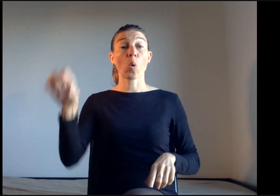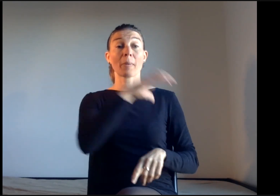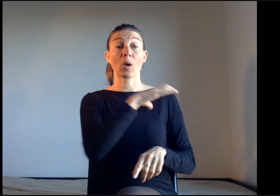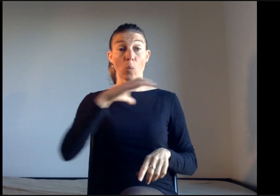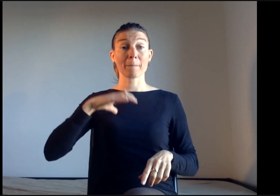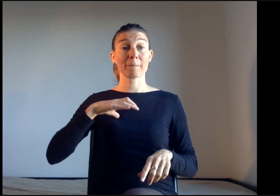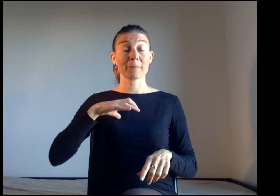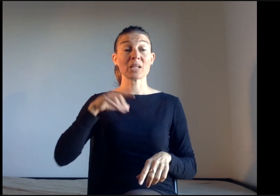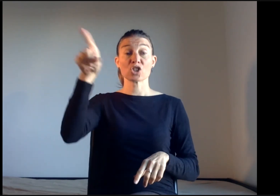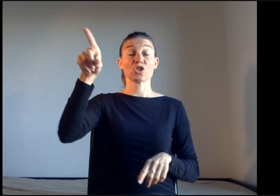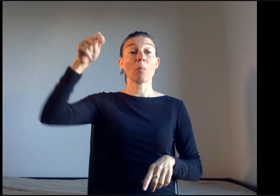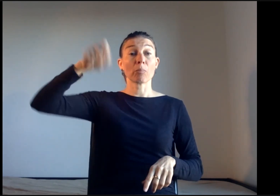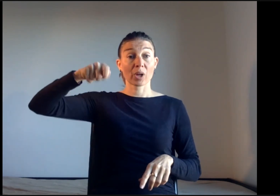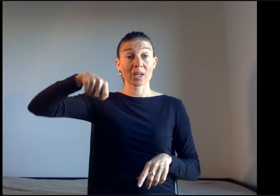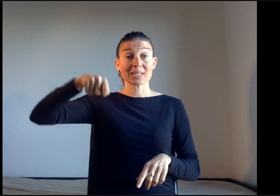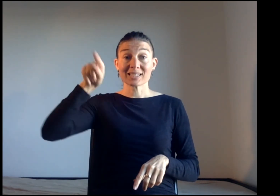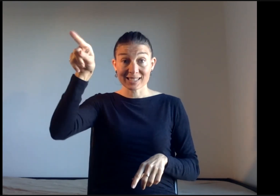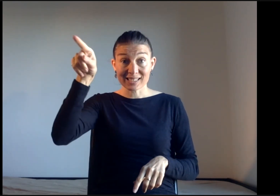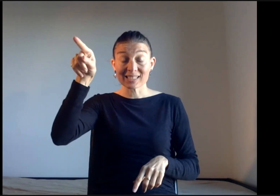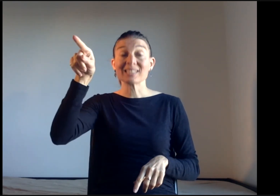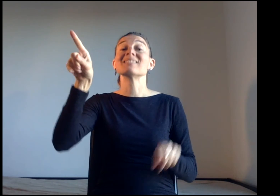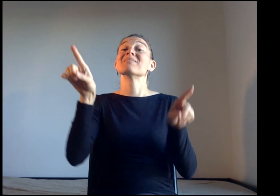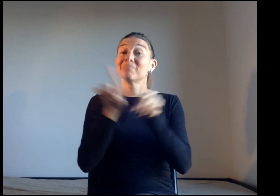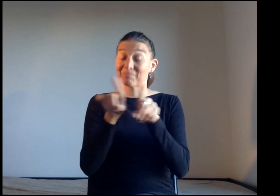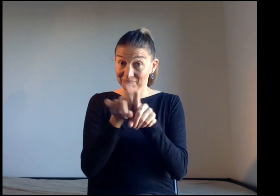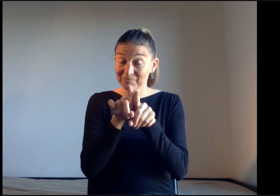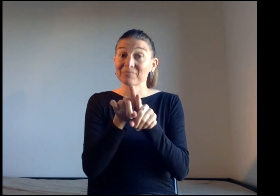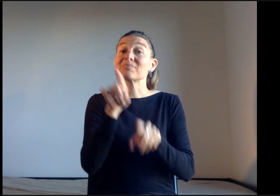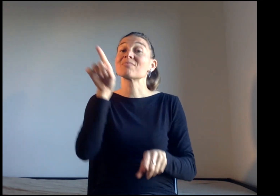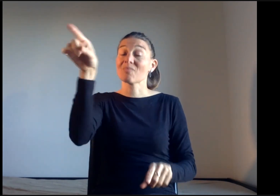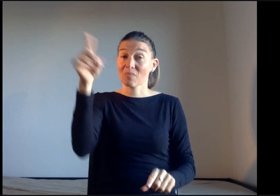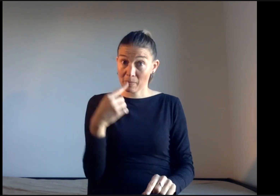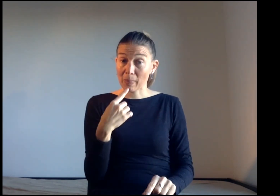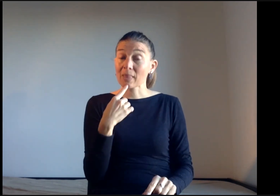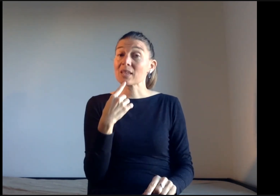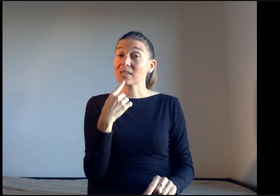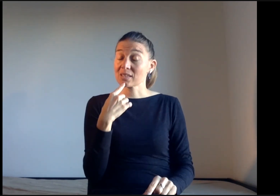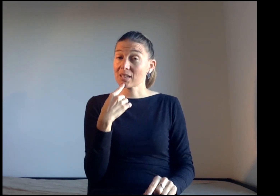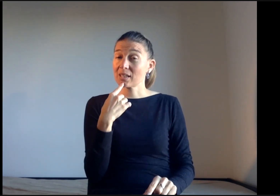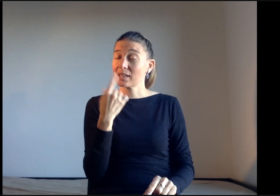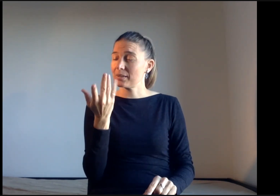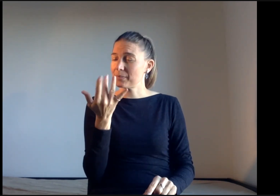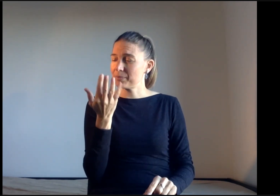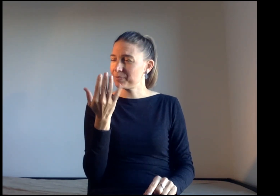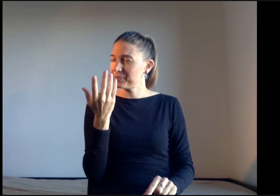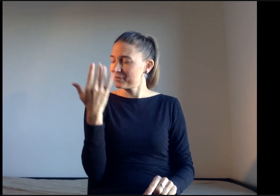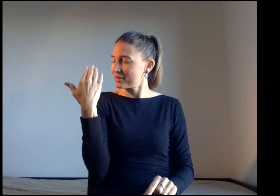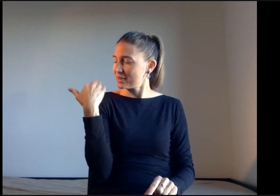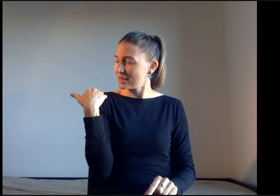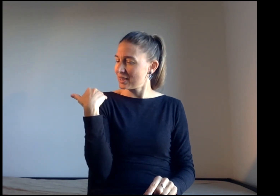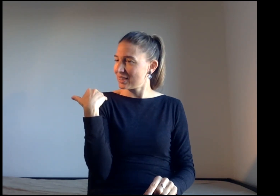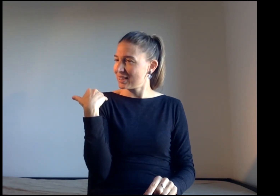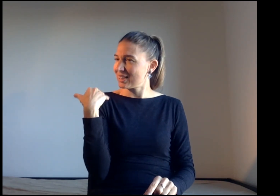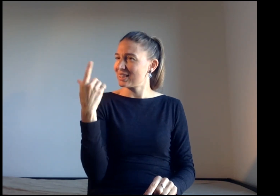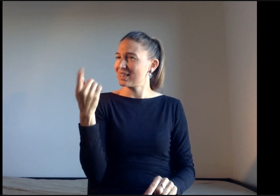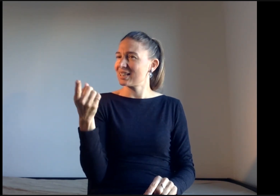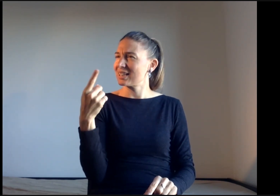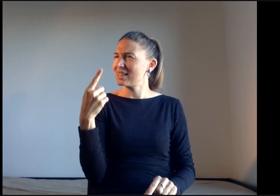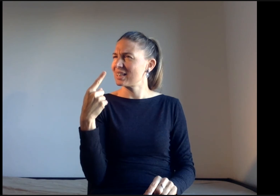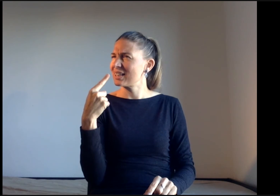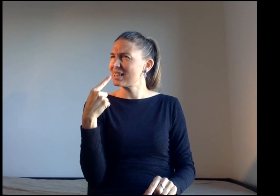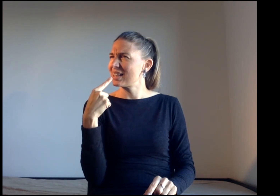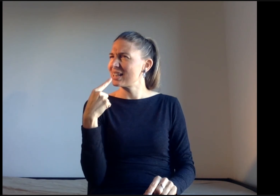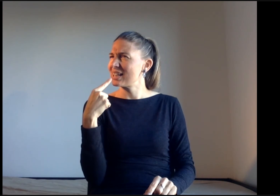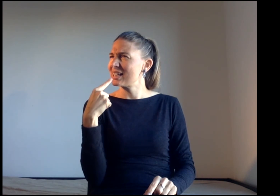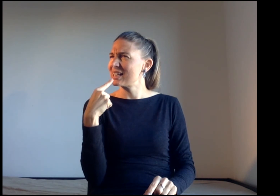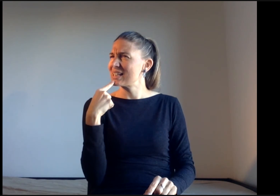that the last one will be able to resume life .